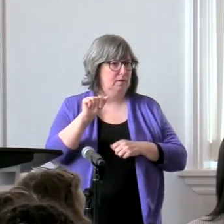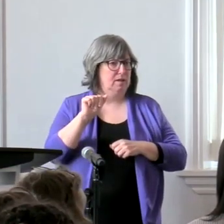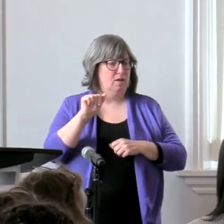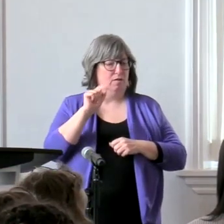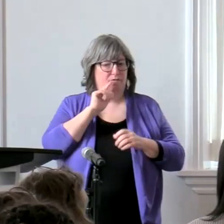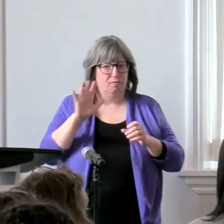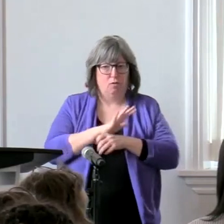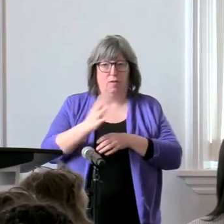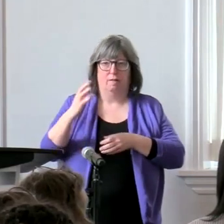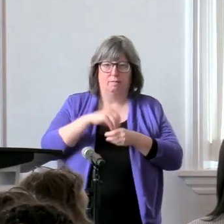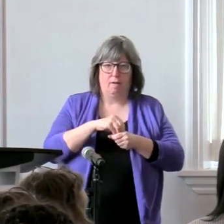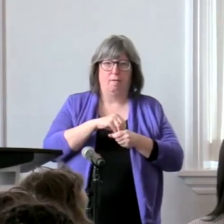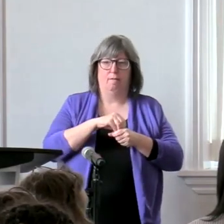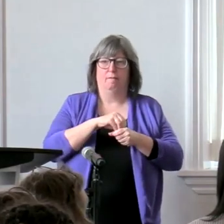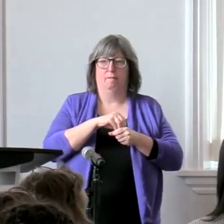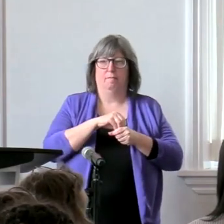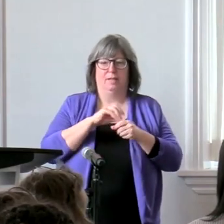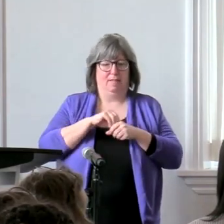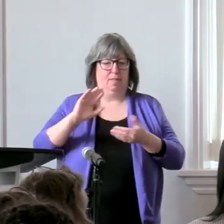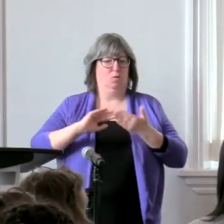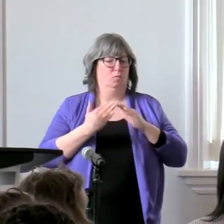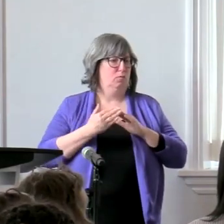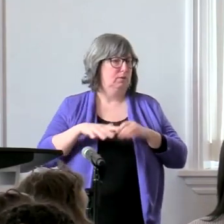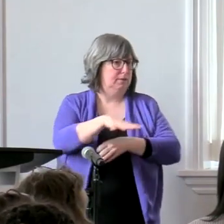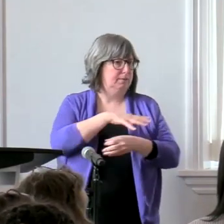to fully participate in their communities.